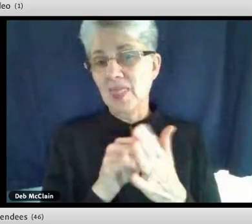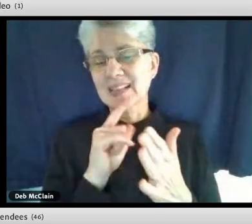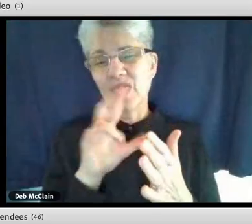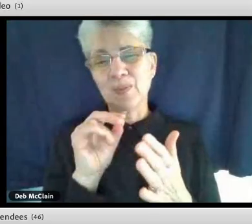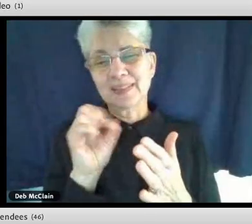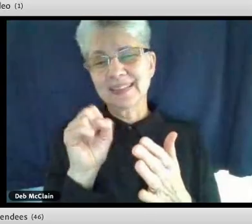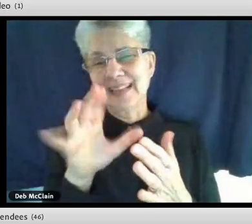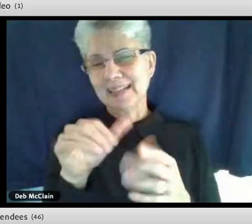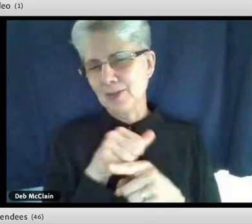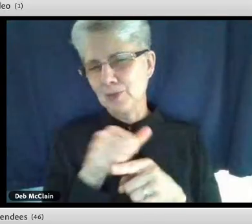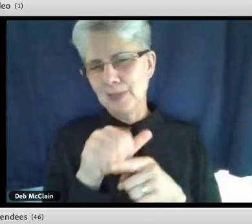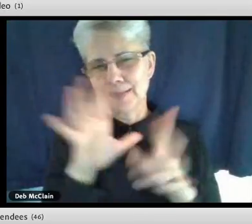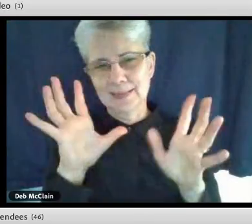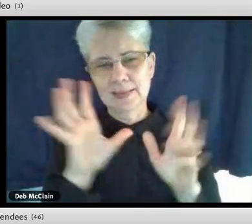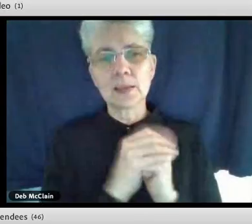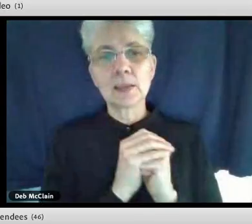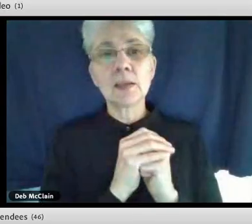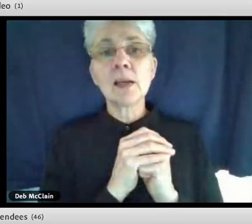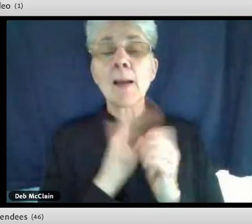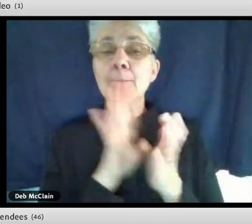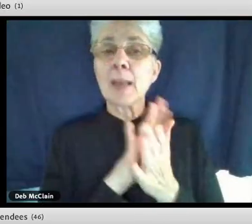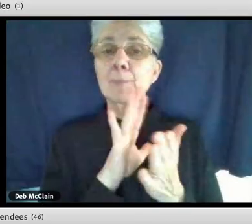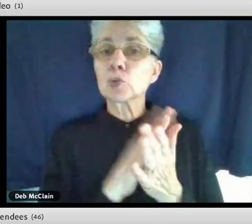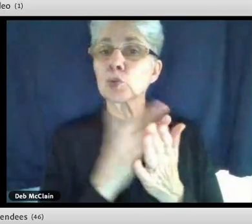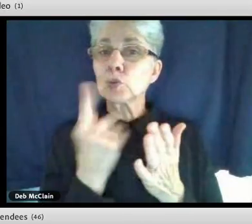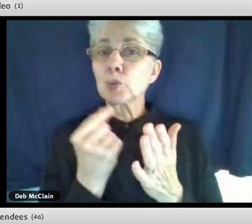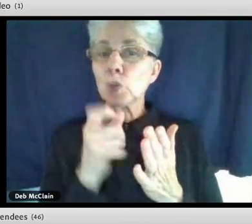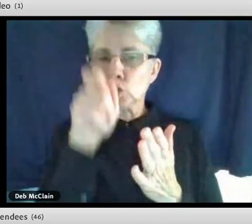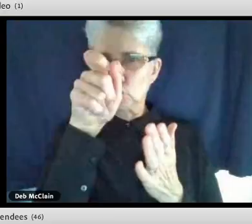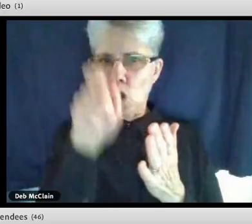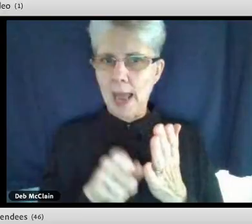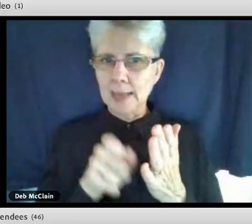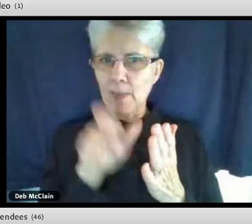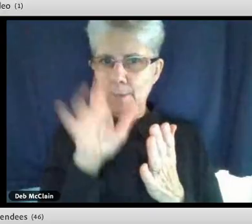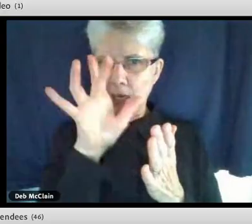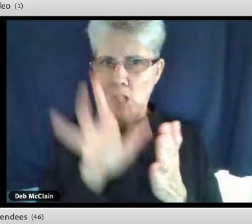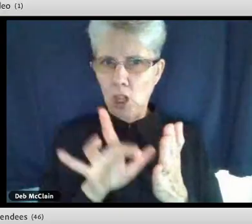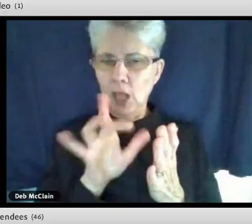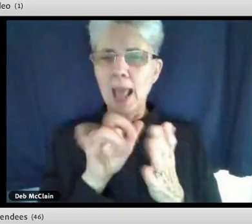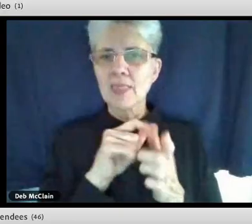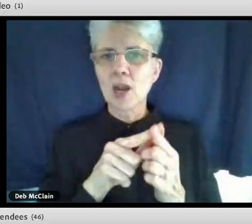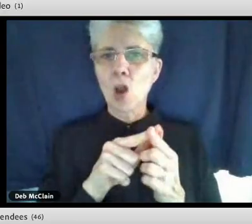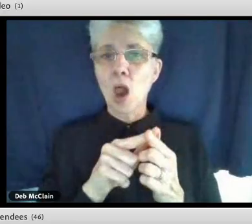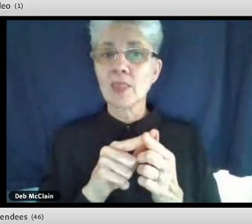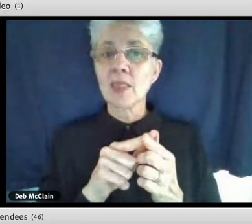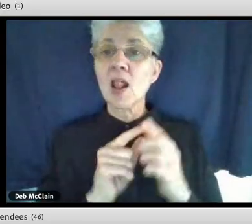That sheet of paper, draw a line down the middle, and on the left-hand side I want you to write